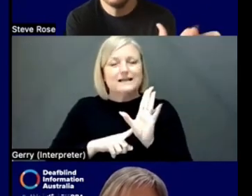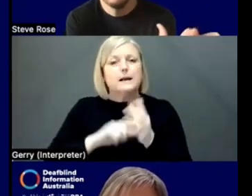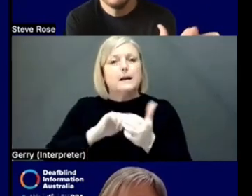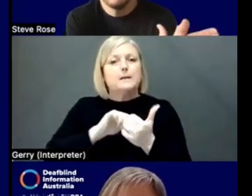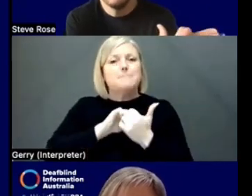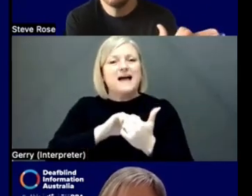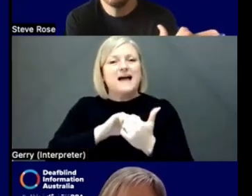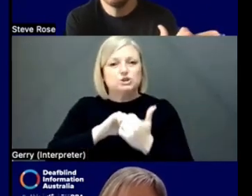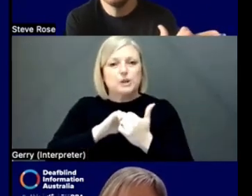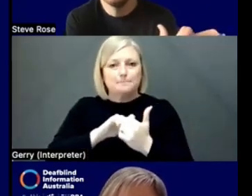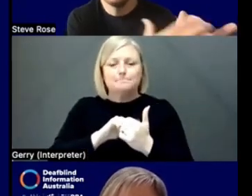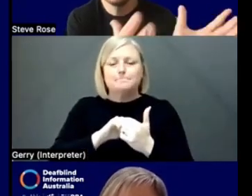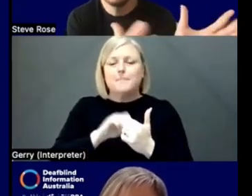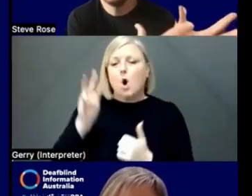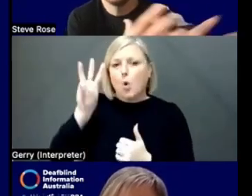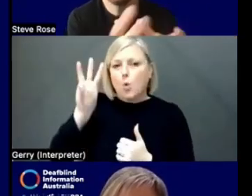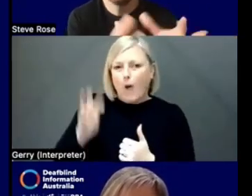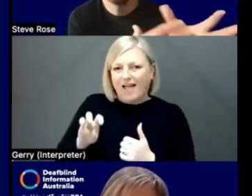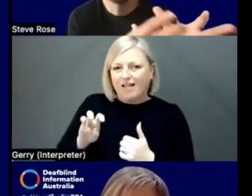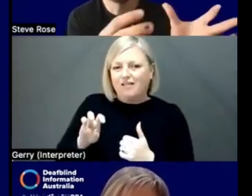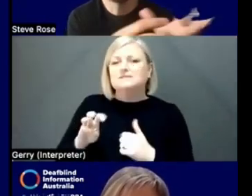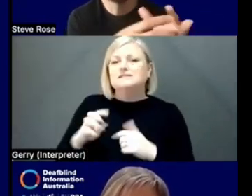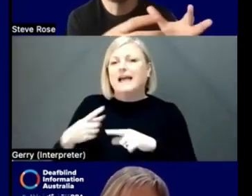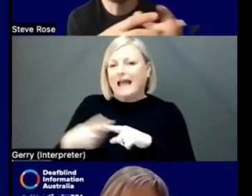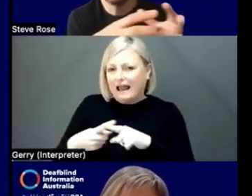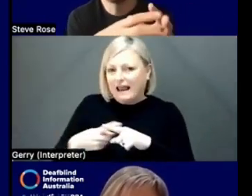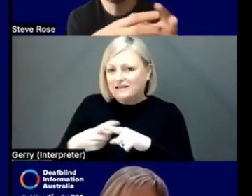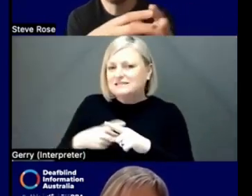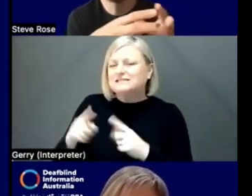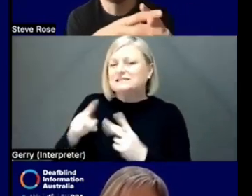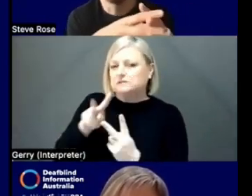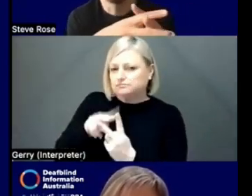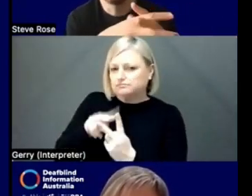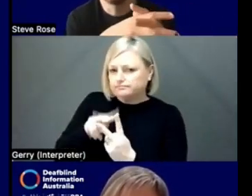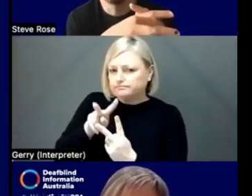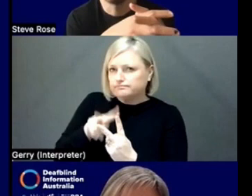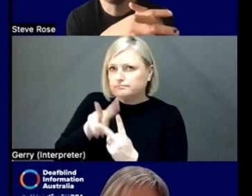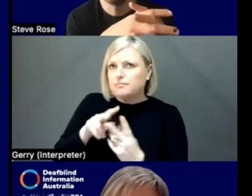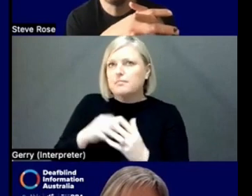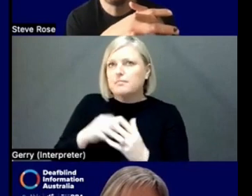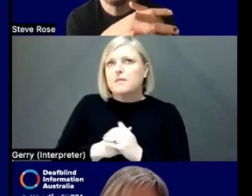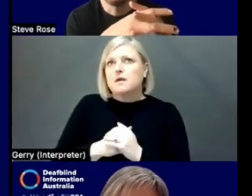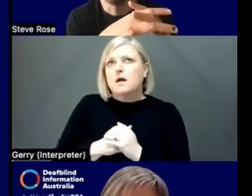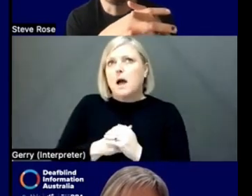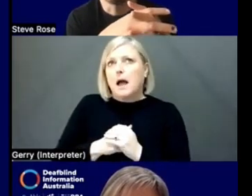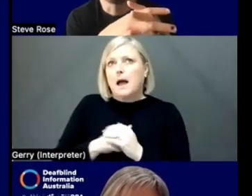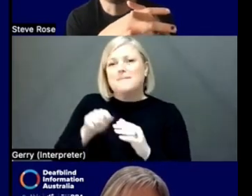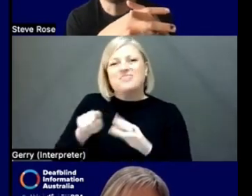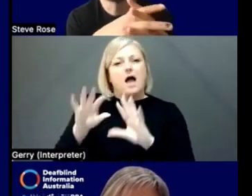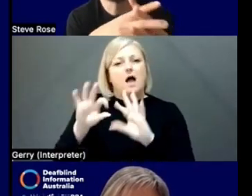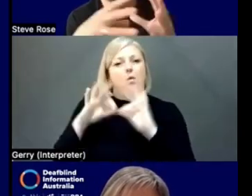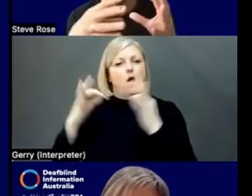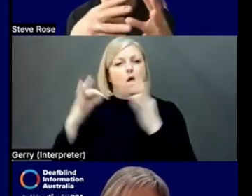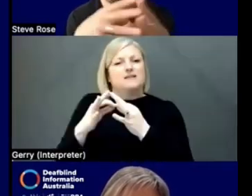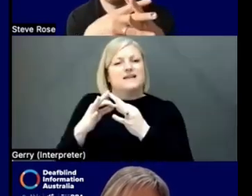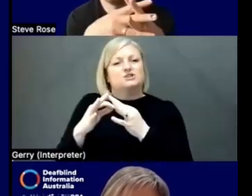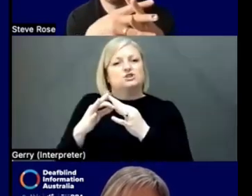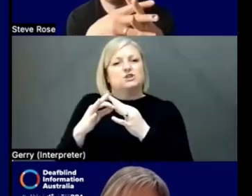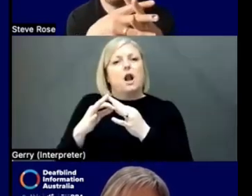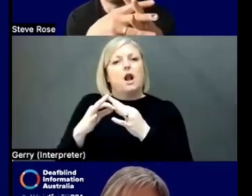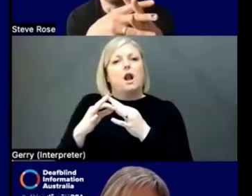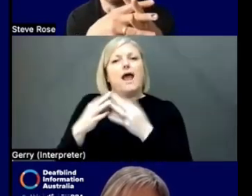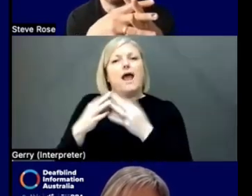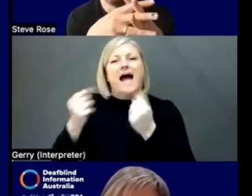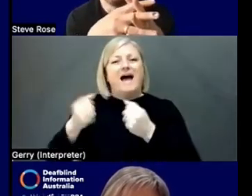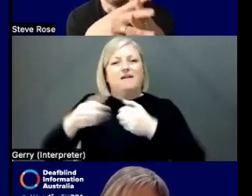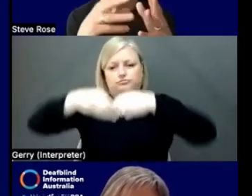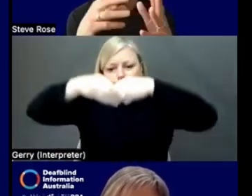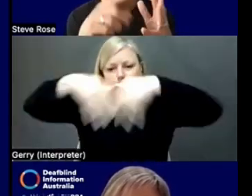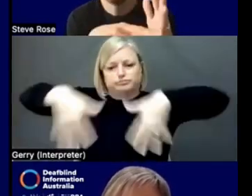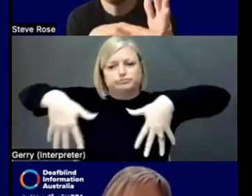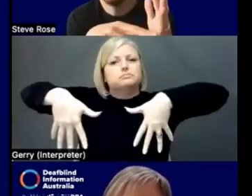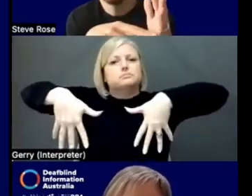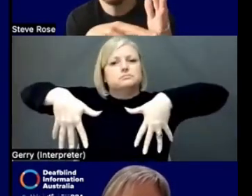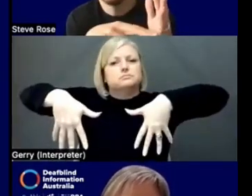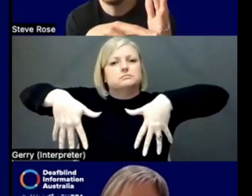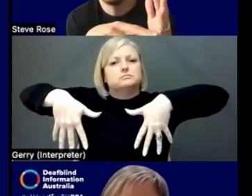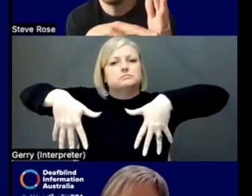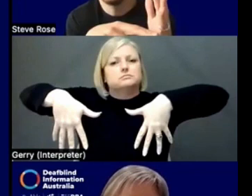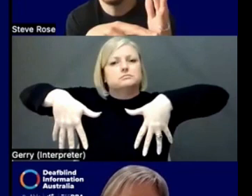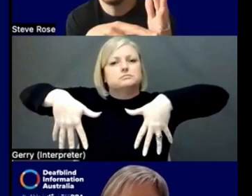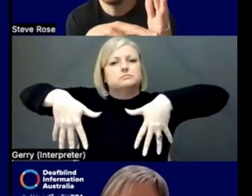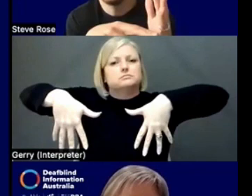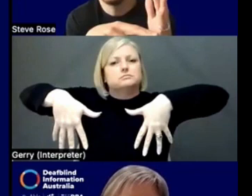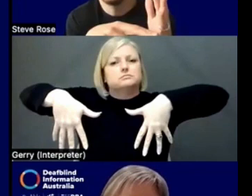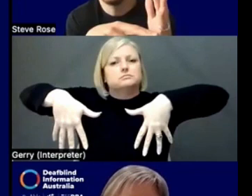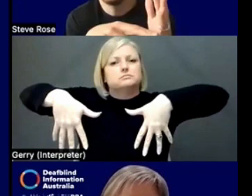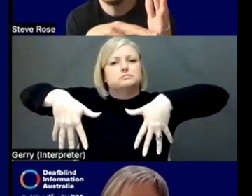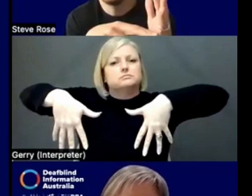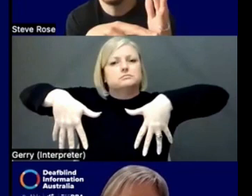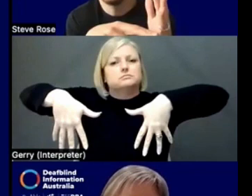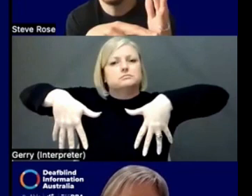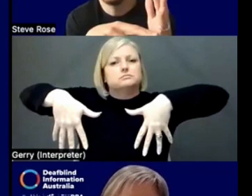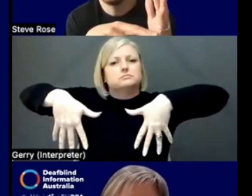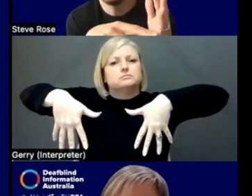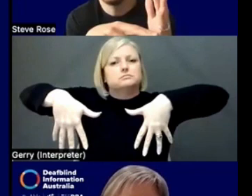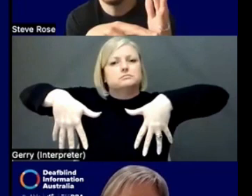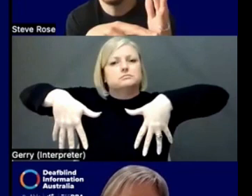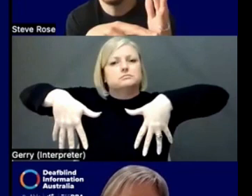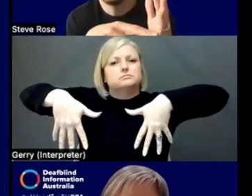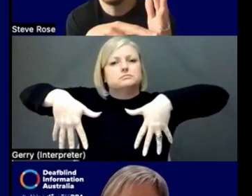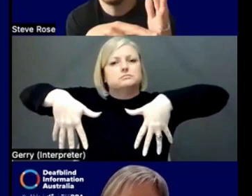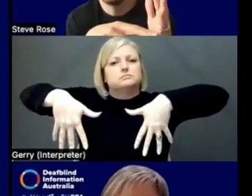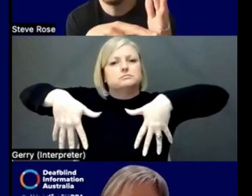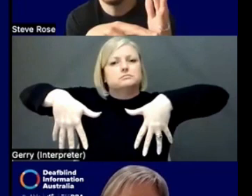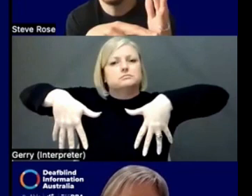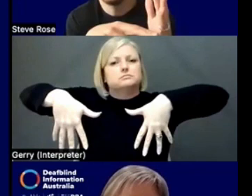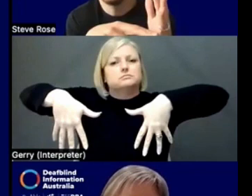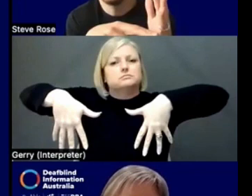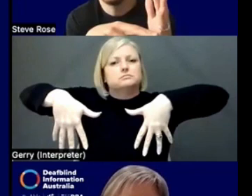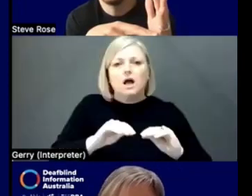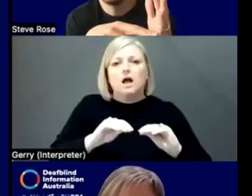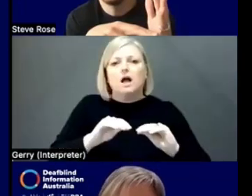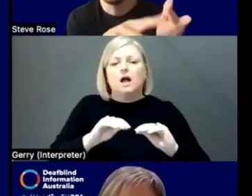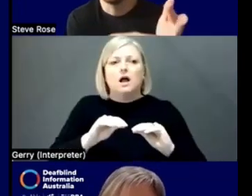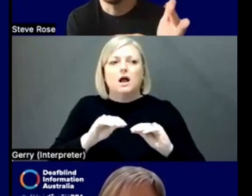but they are kind of an umbrella group of local authorities, your education authority, voluntary sector,